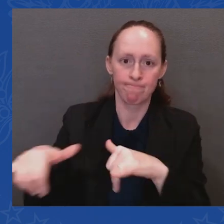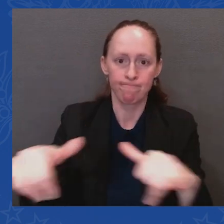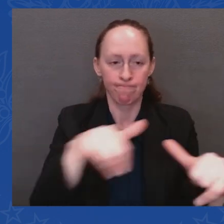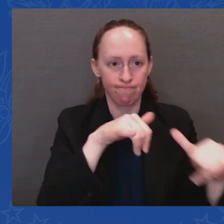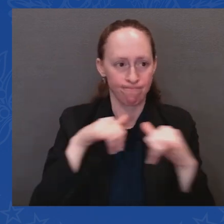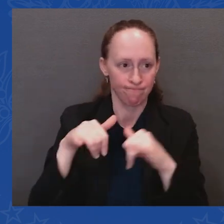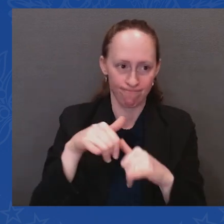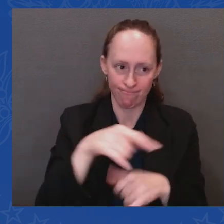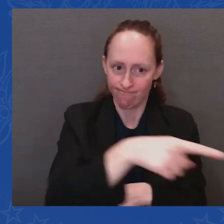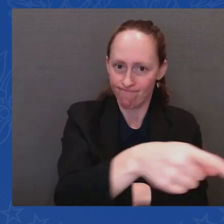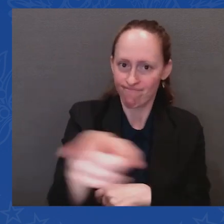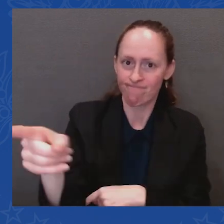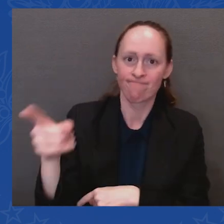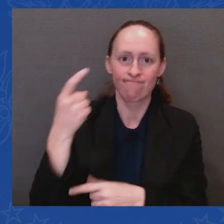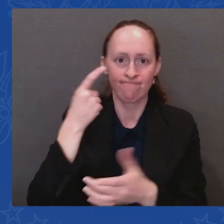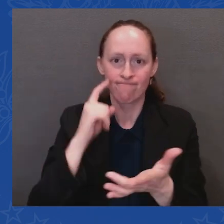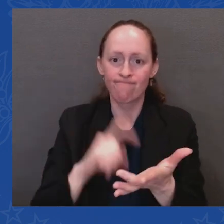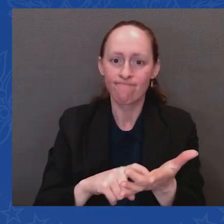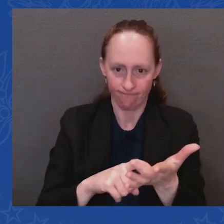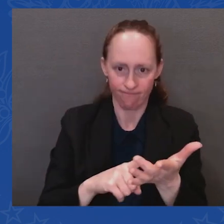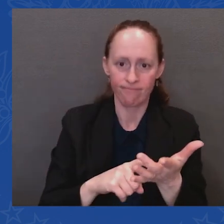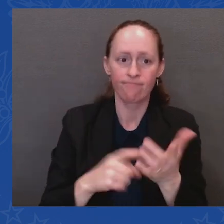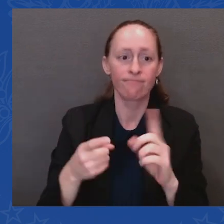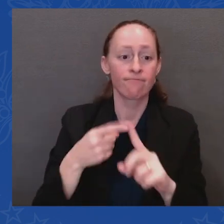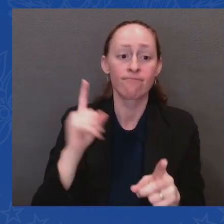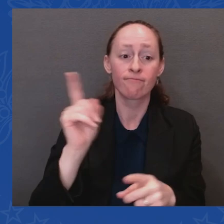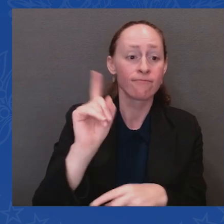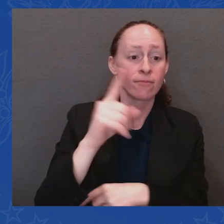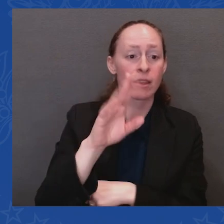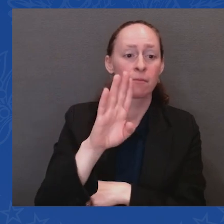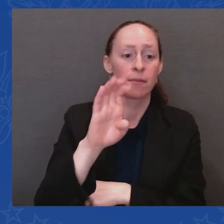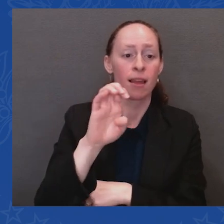from Belleau Woods to Baghdad to Gettysburg to Guadalcanal,